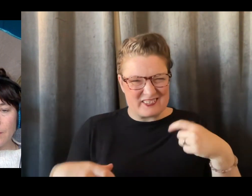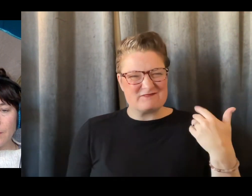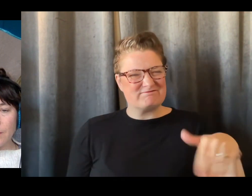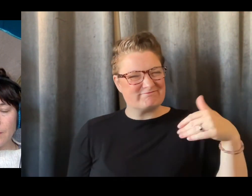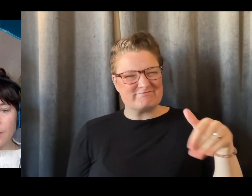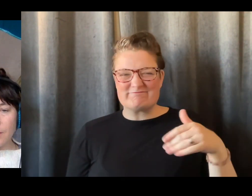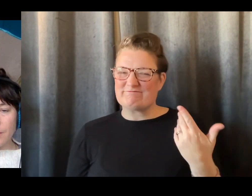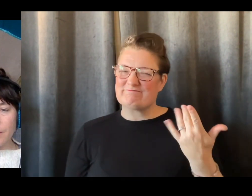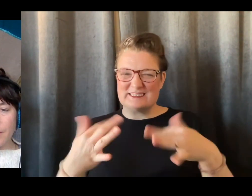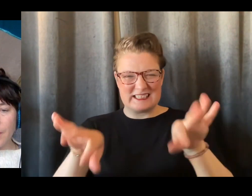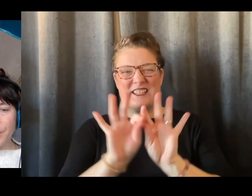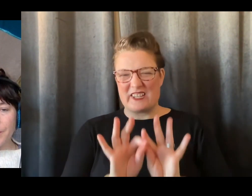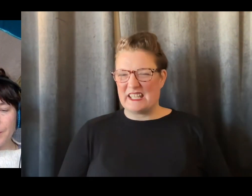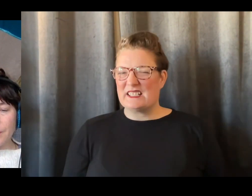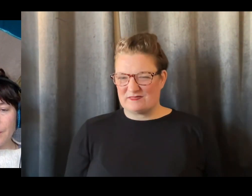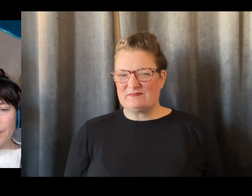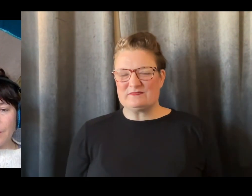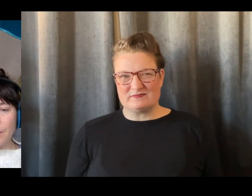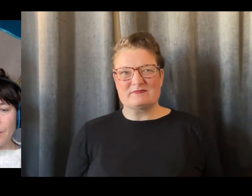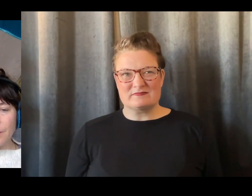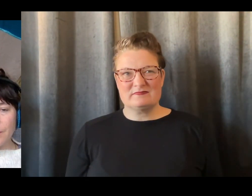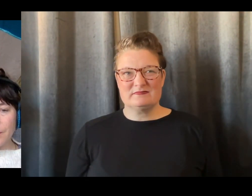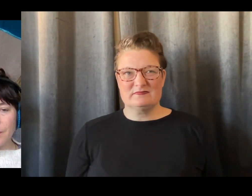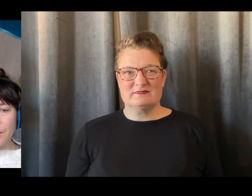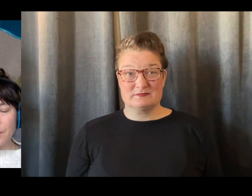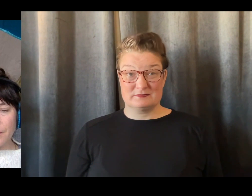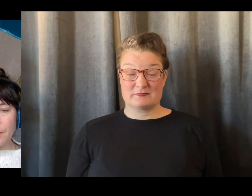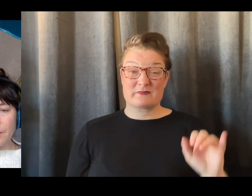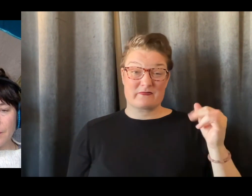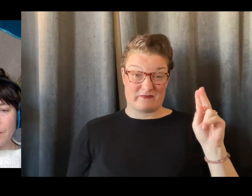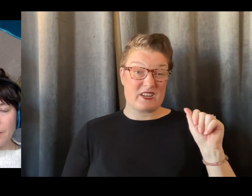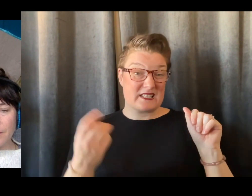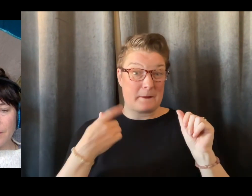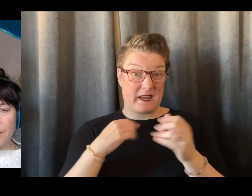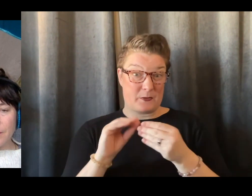Jna: Yeah. And something I was saying to you and Rebekah earlier is that this planner